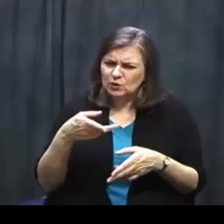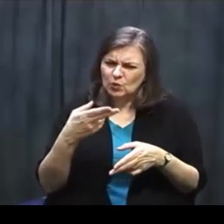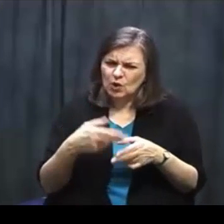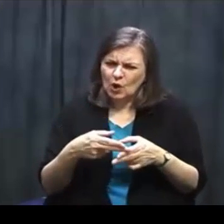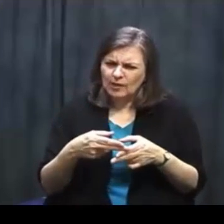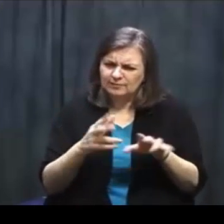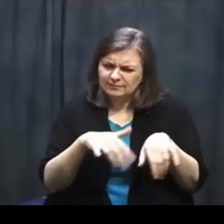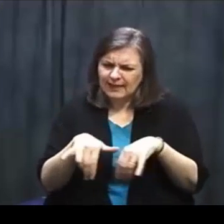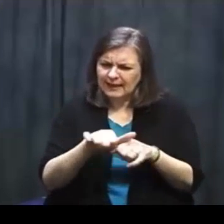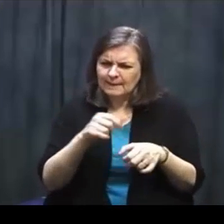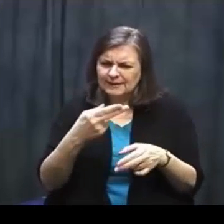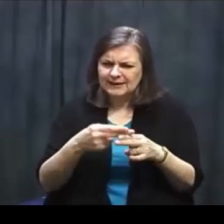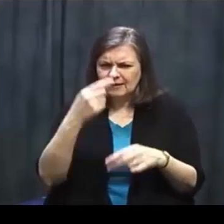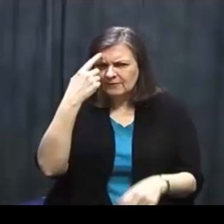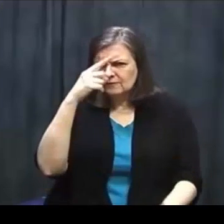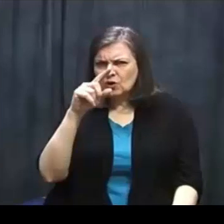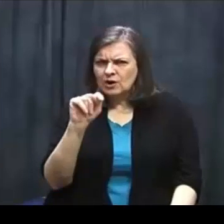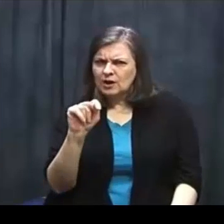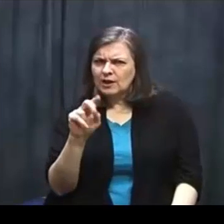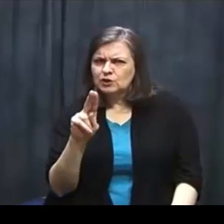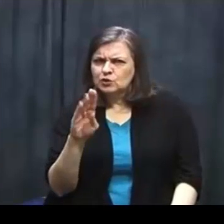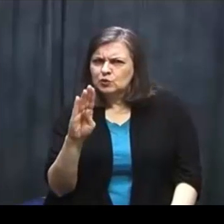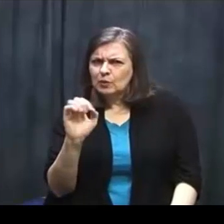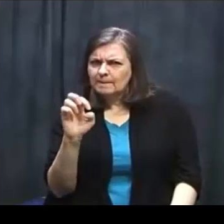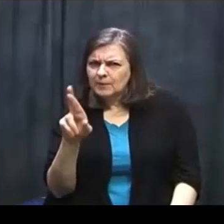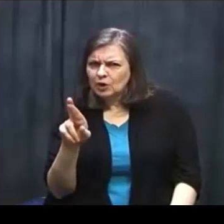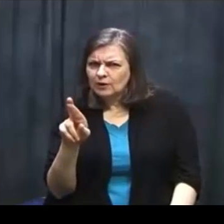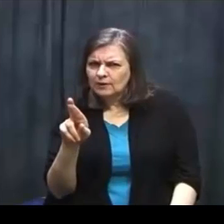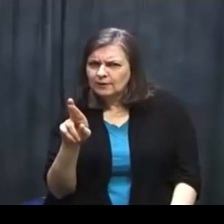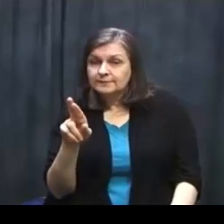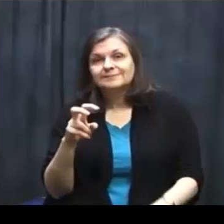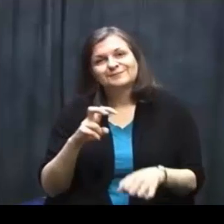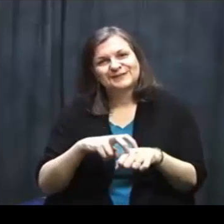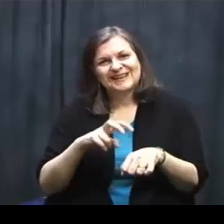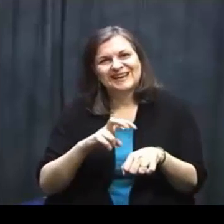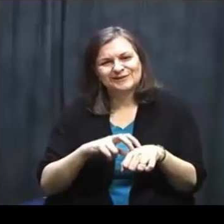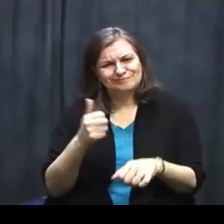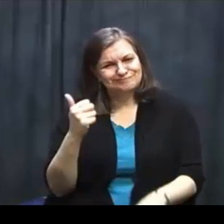what is a common name for a tuber? potato??